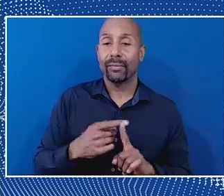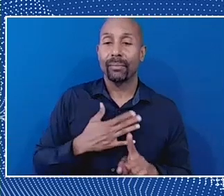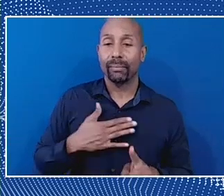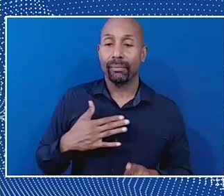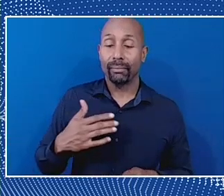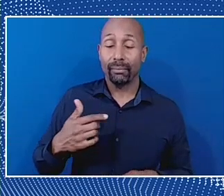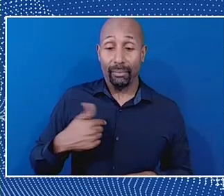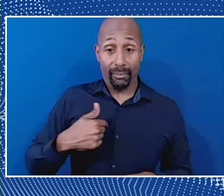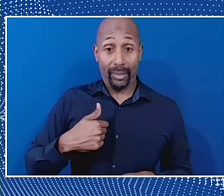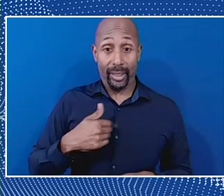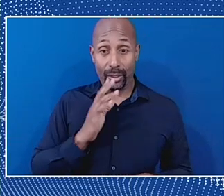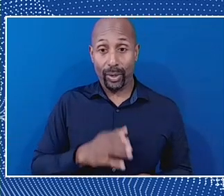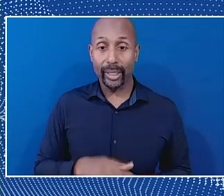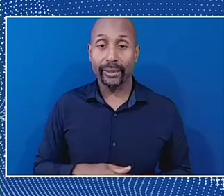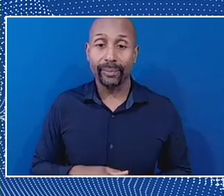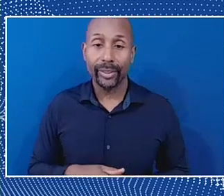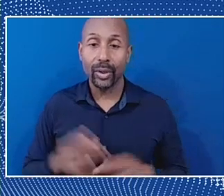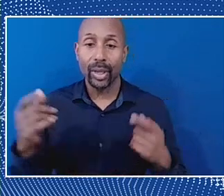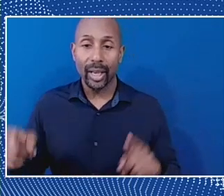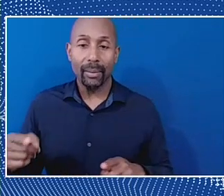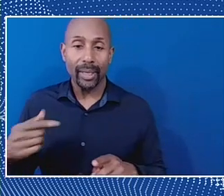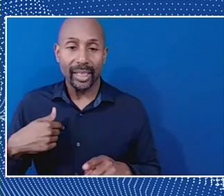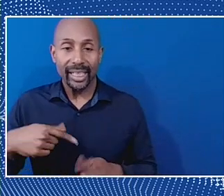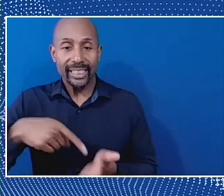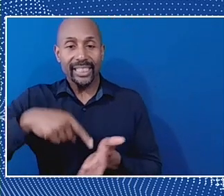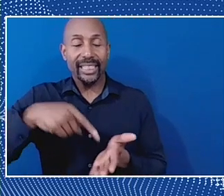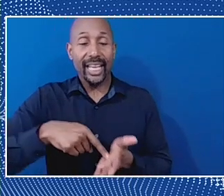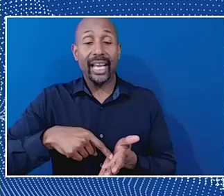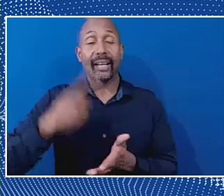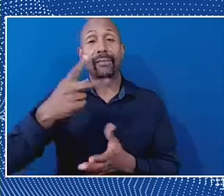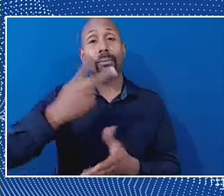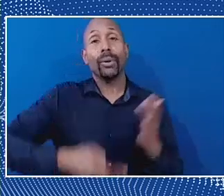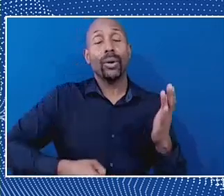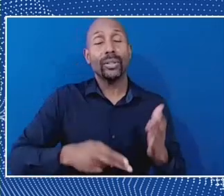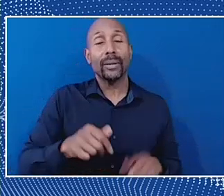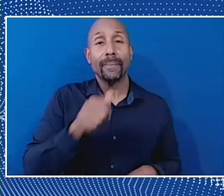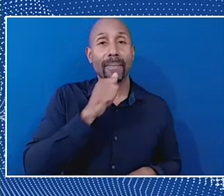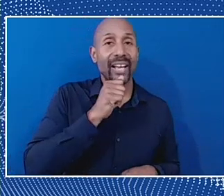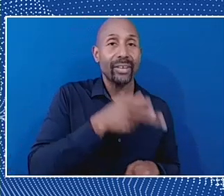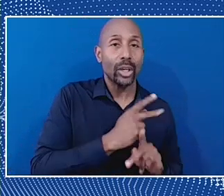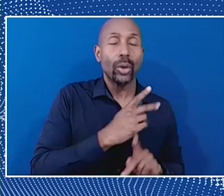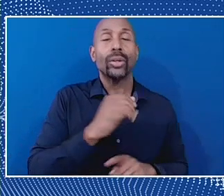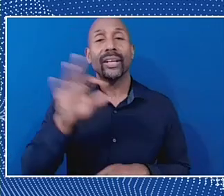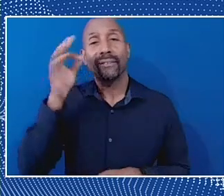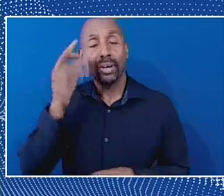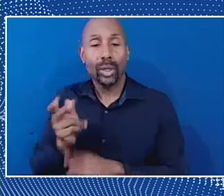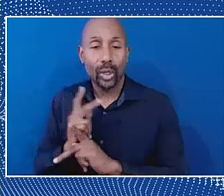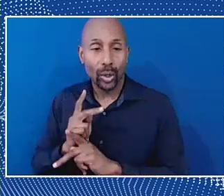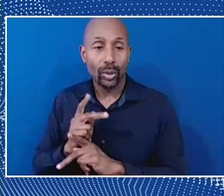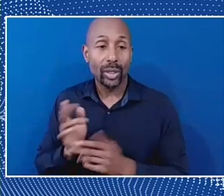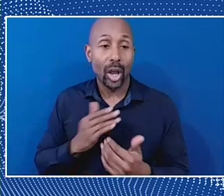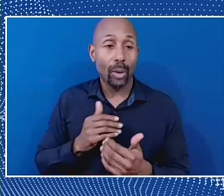private loans that year, and almost had to drop out of my postsecondary institution. Higher institutions are also eliminating a